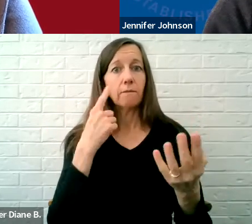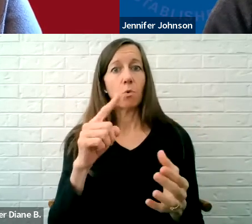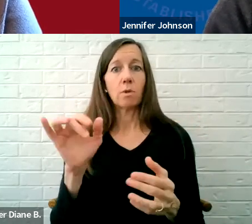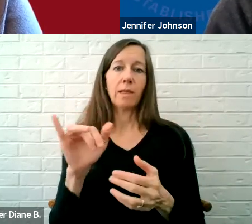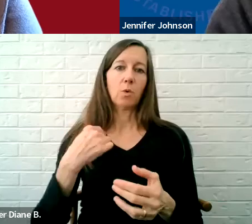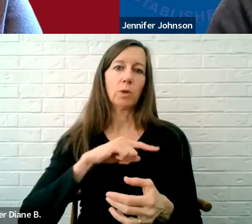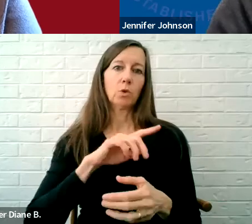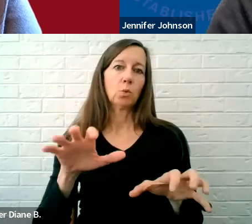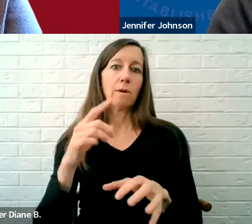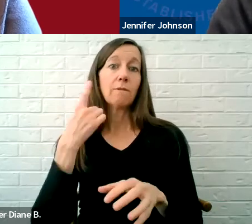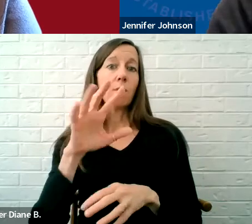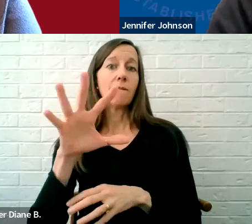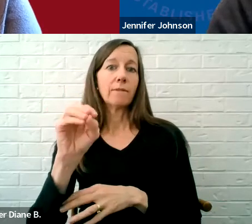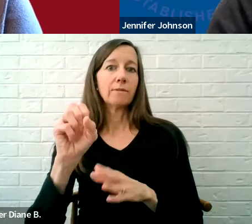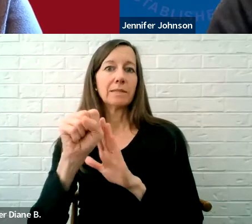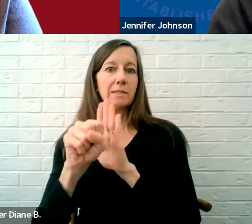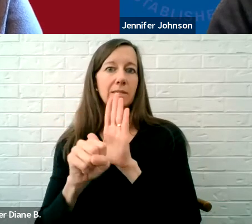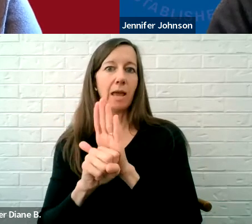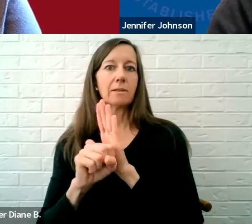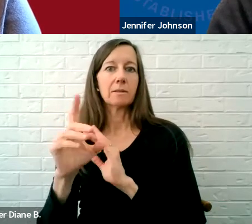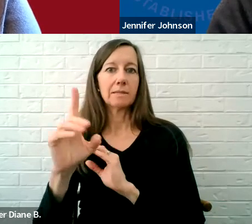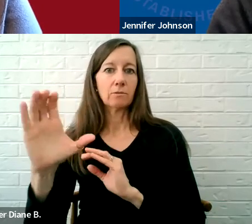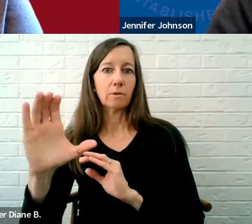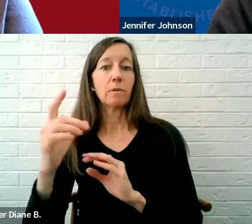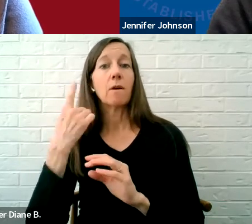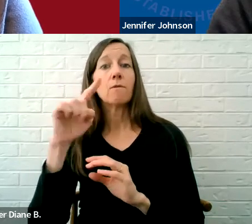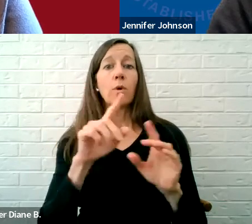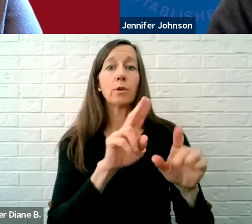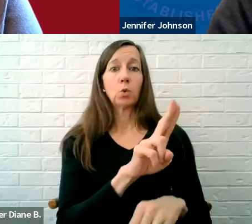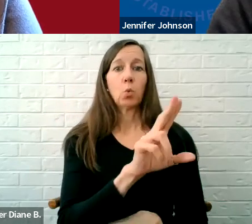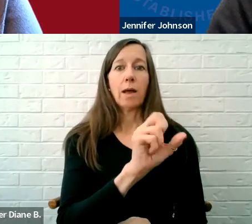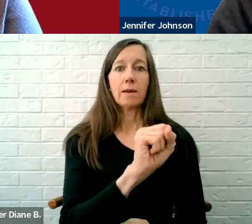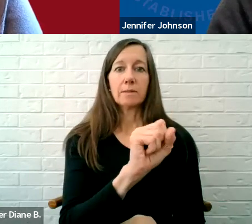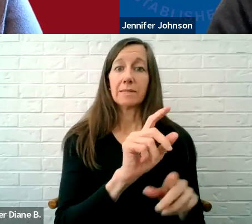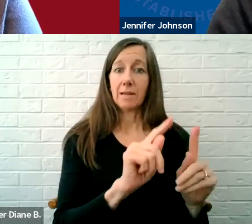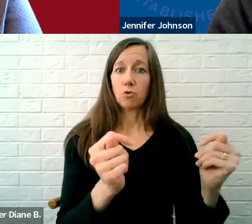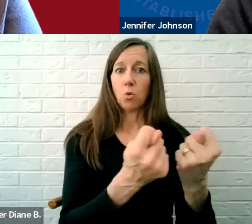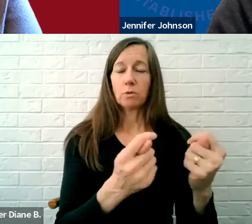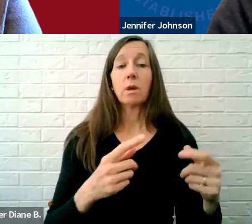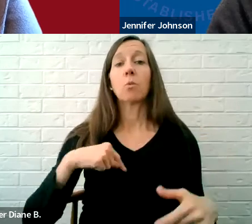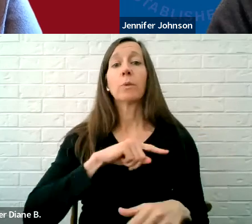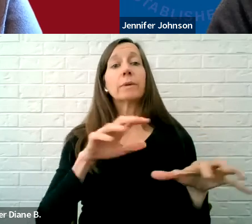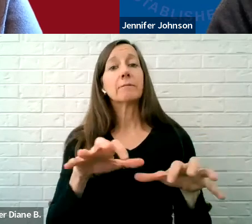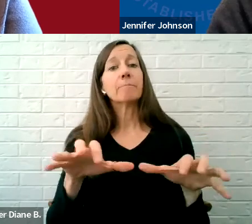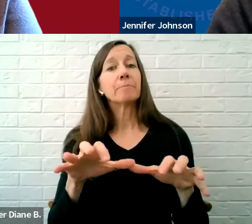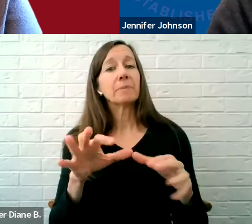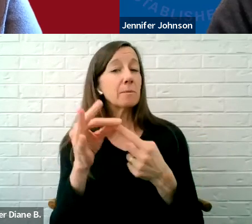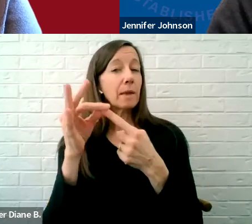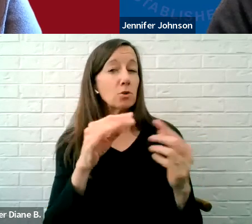the 50 States and the District of Columbia for the Us. Territories, we did a special study on that a few years ago, and basically,